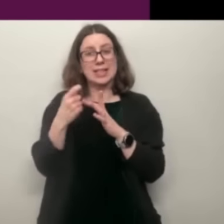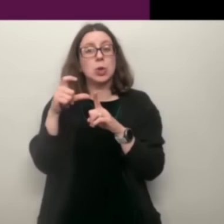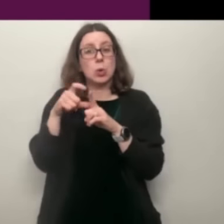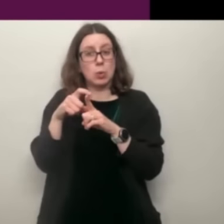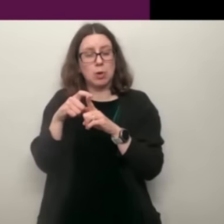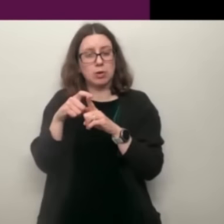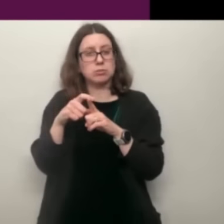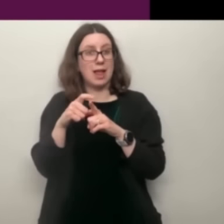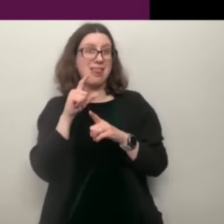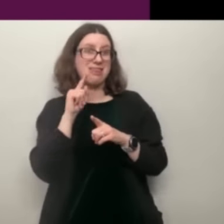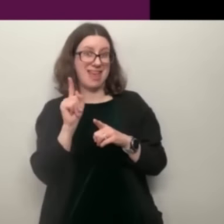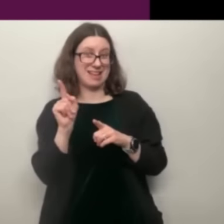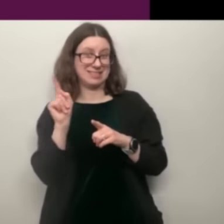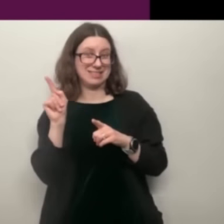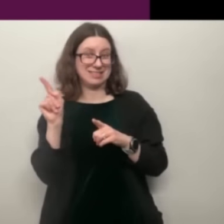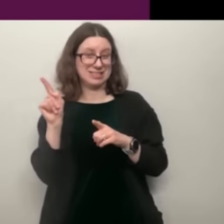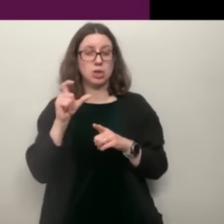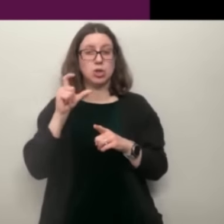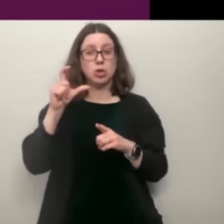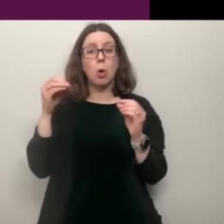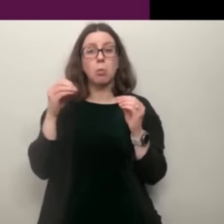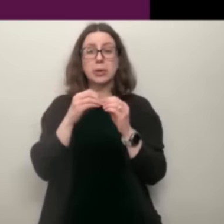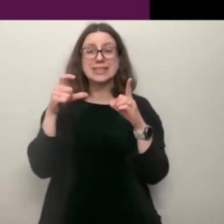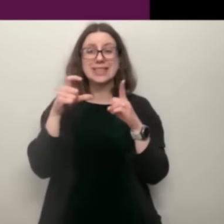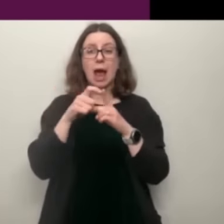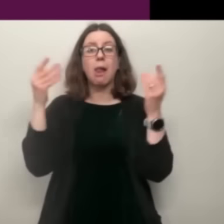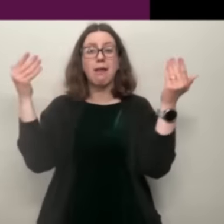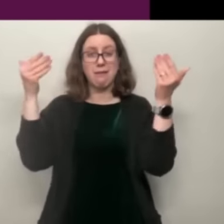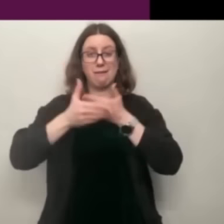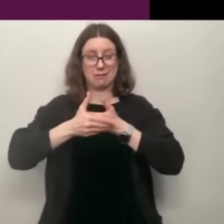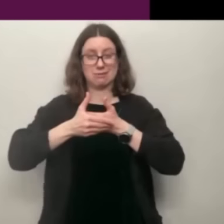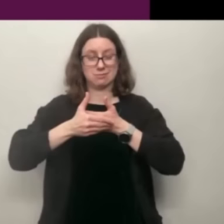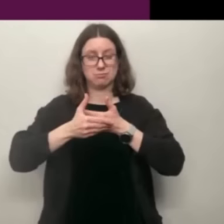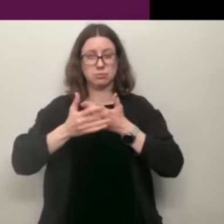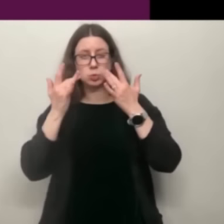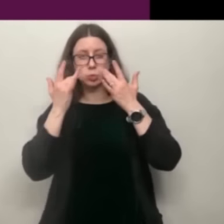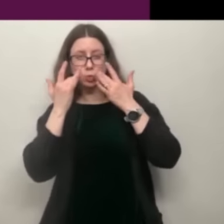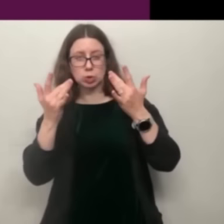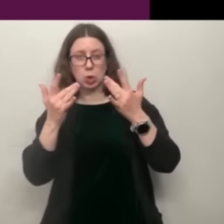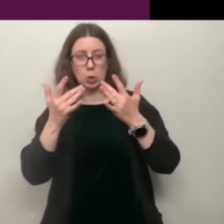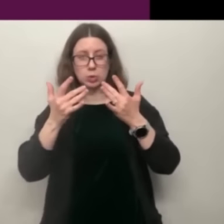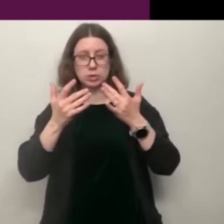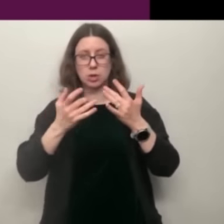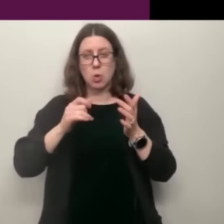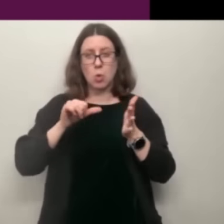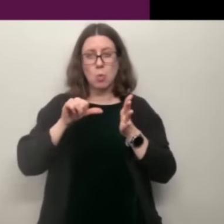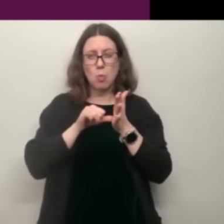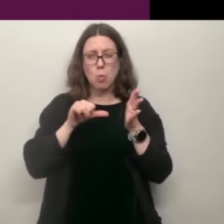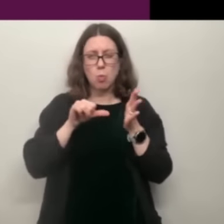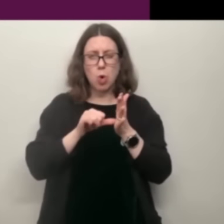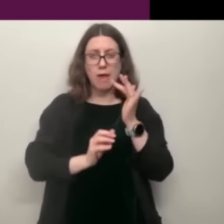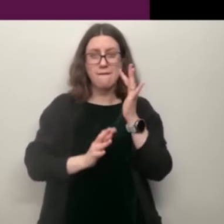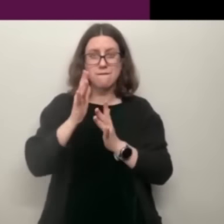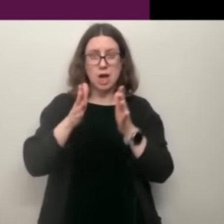by night, actually, it depicts the Bedlam or Madeley Wood furnaces and what would now be deemed the modern town of Ironbridge.